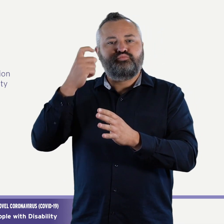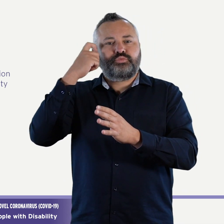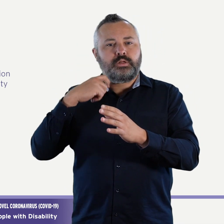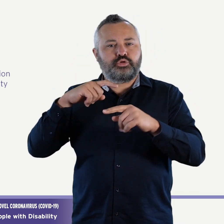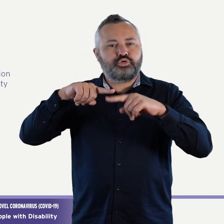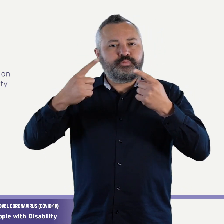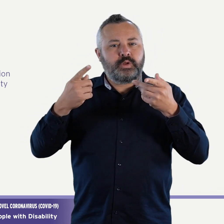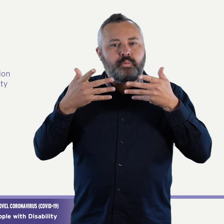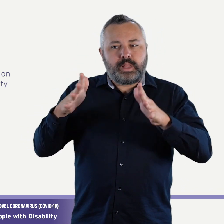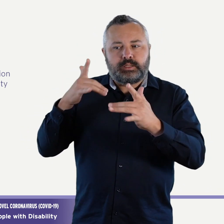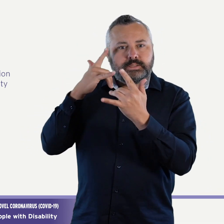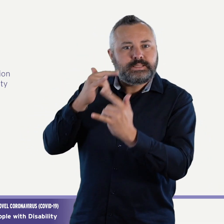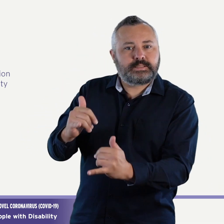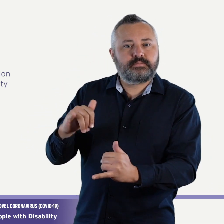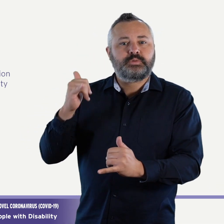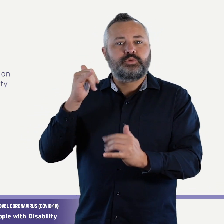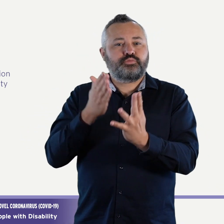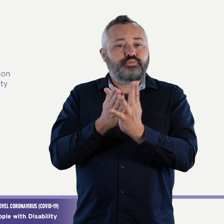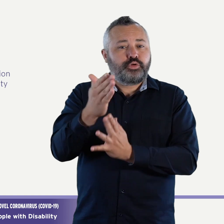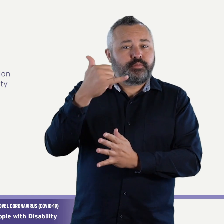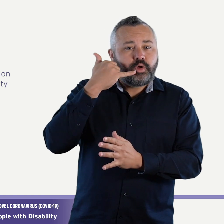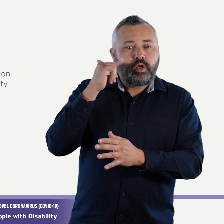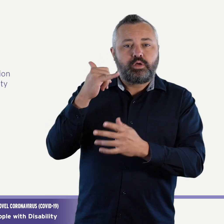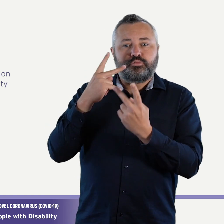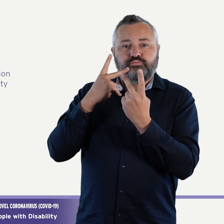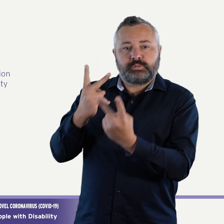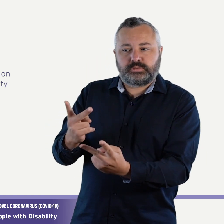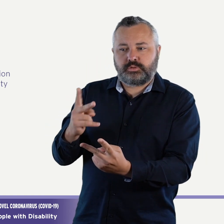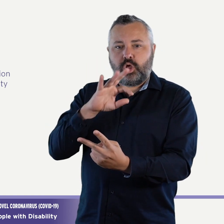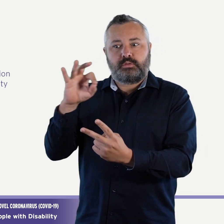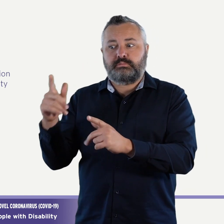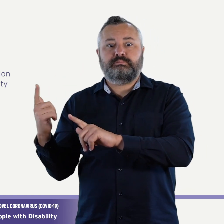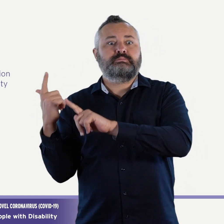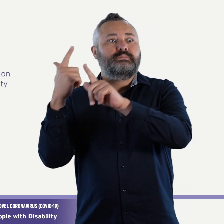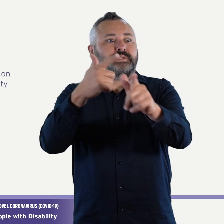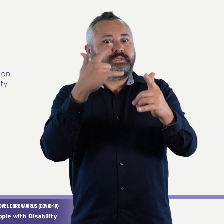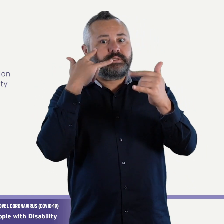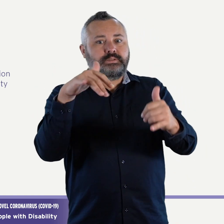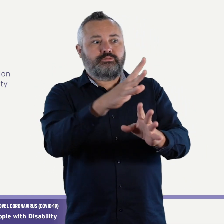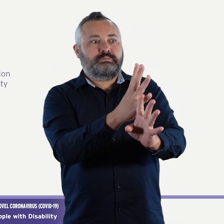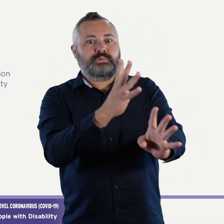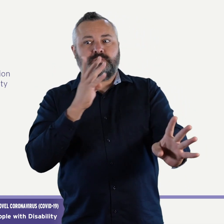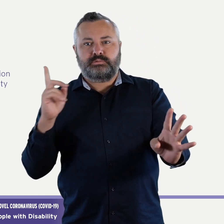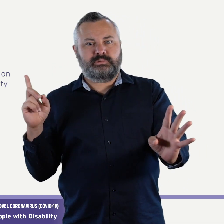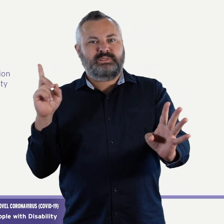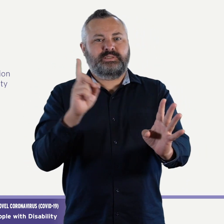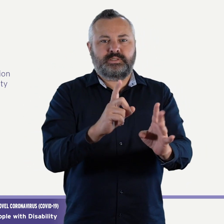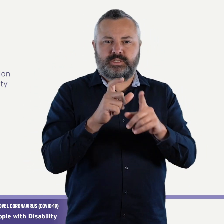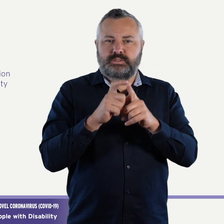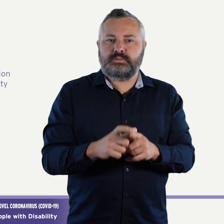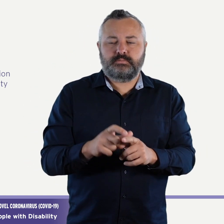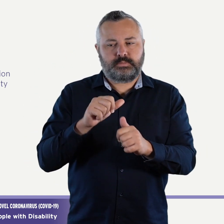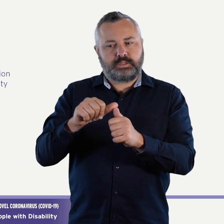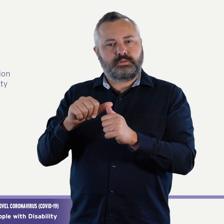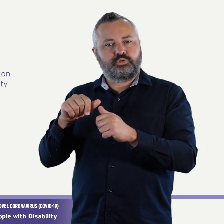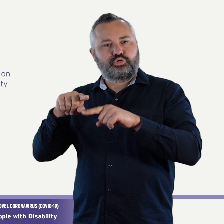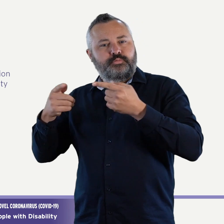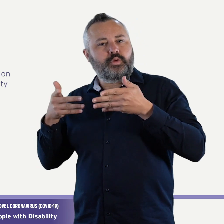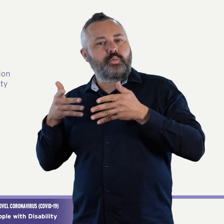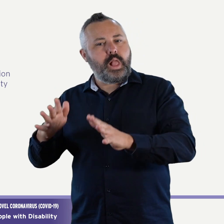where the approaches are safe and effective, such as using telehealth, and GP home visit services.